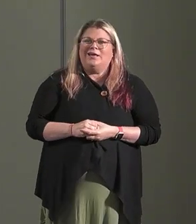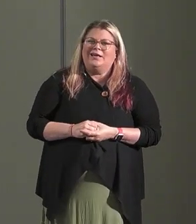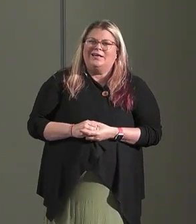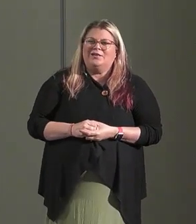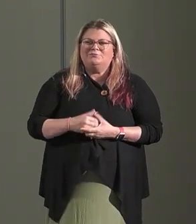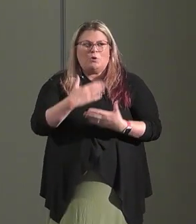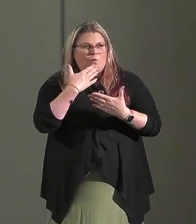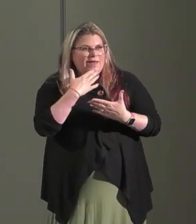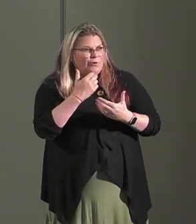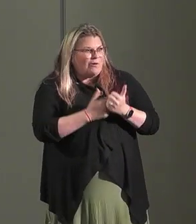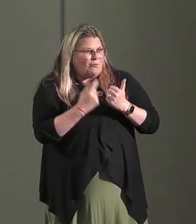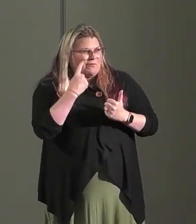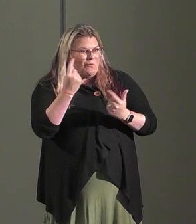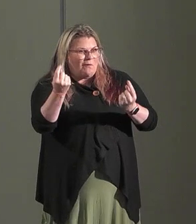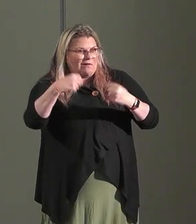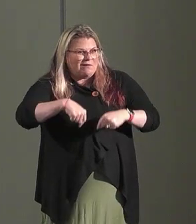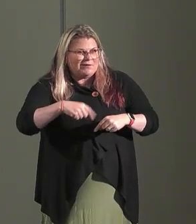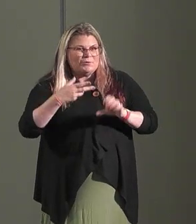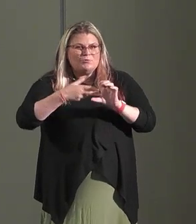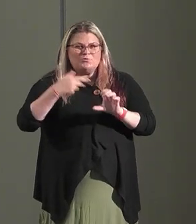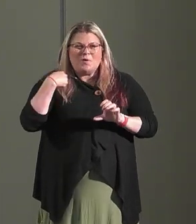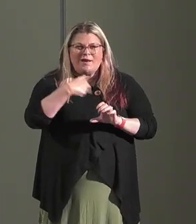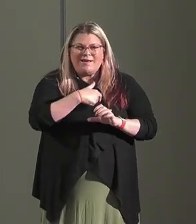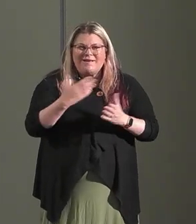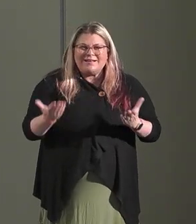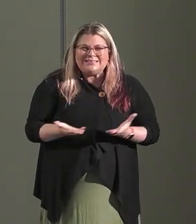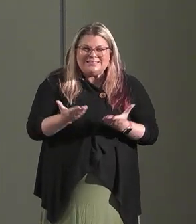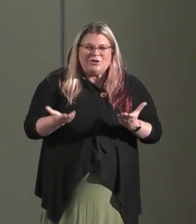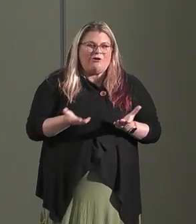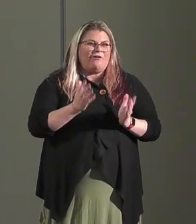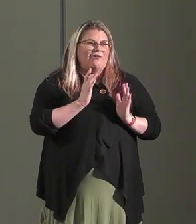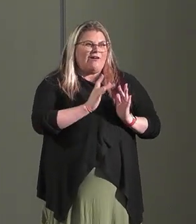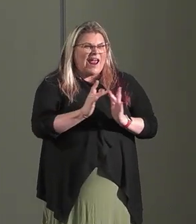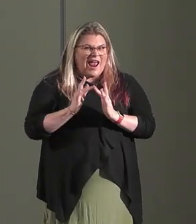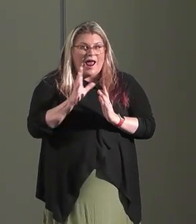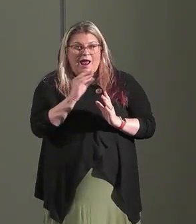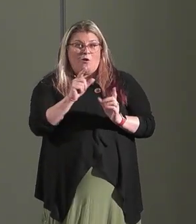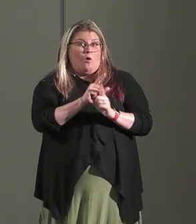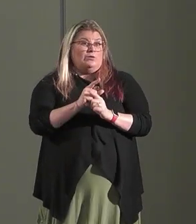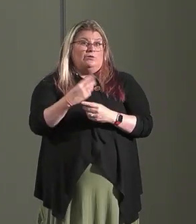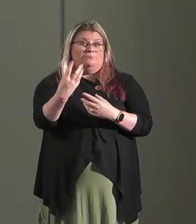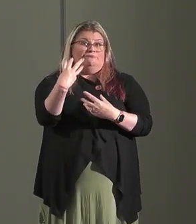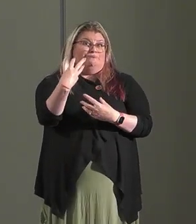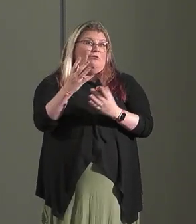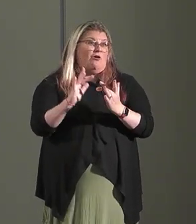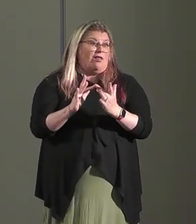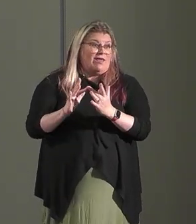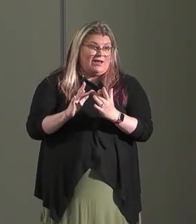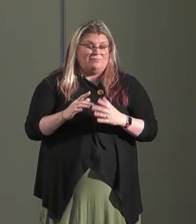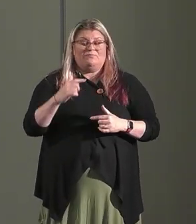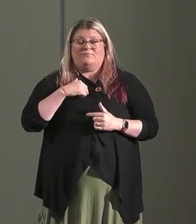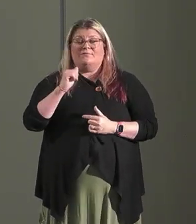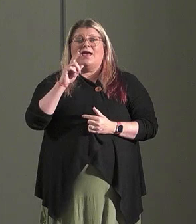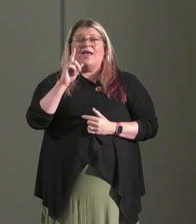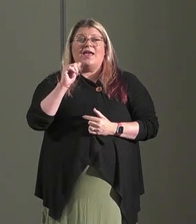thank you everybody for joining us here. Online. And my name Alan Foley. I'm a Professor at